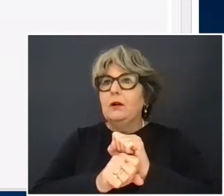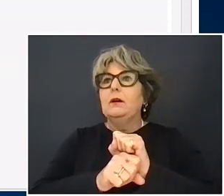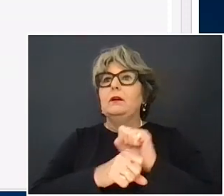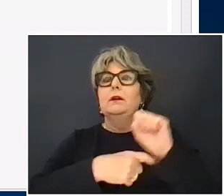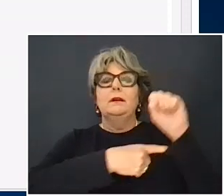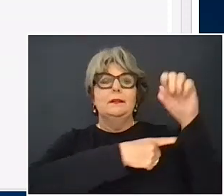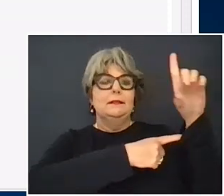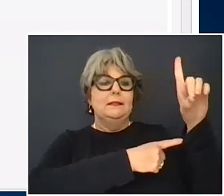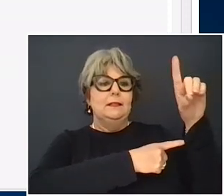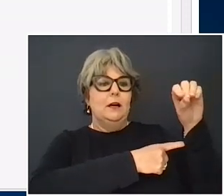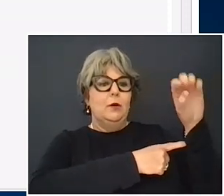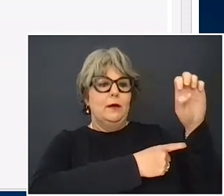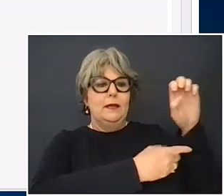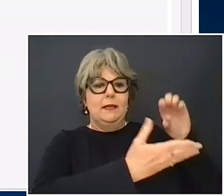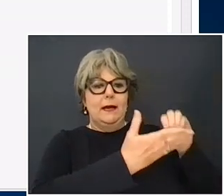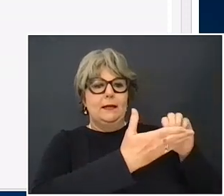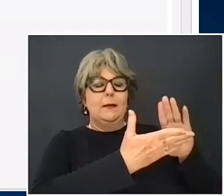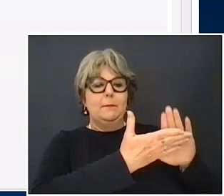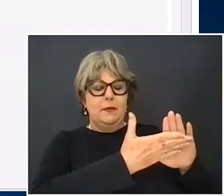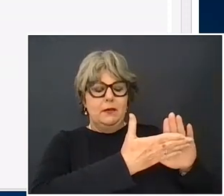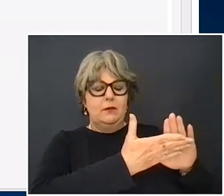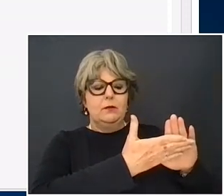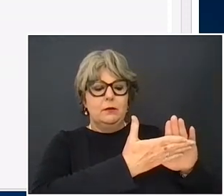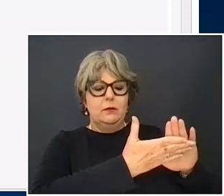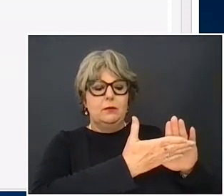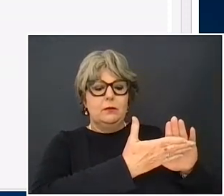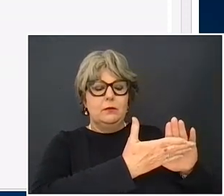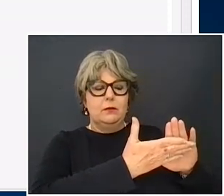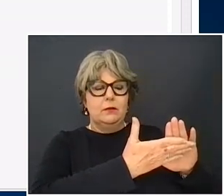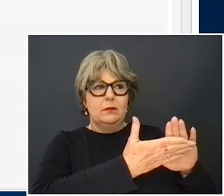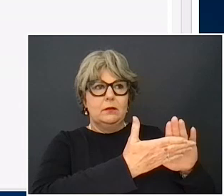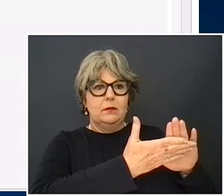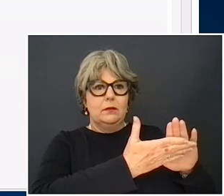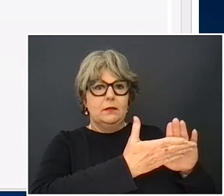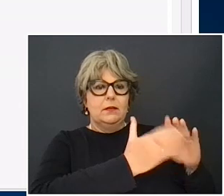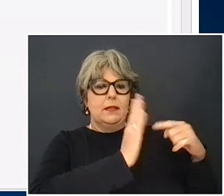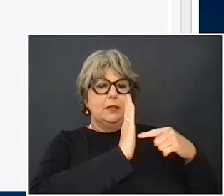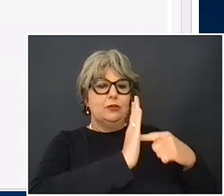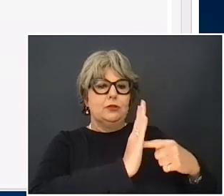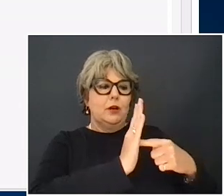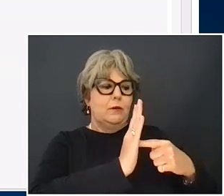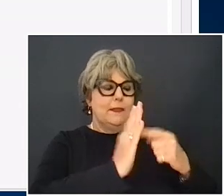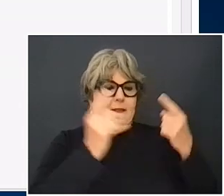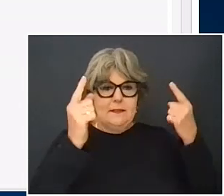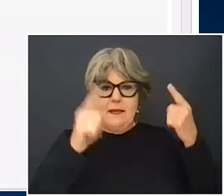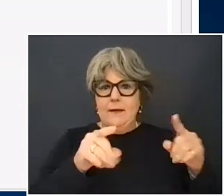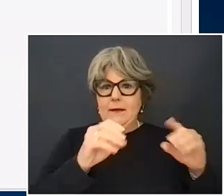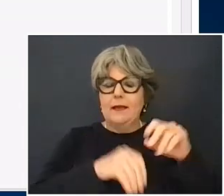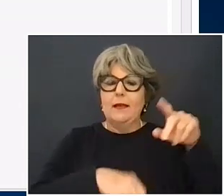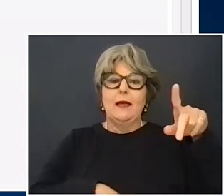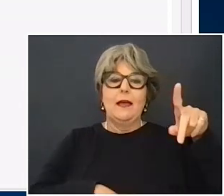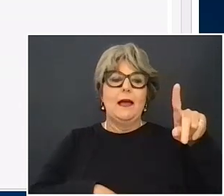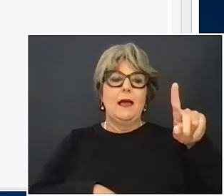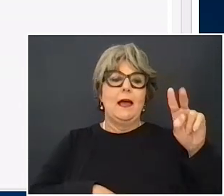record, attest that that's not the practice anymore, and that provisional certification is only being used in